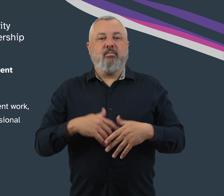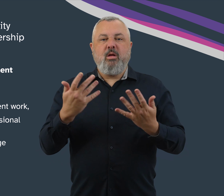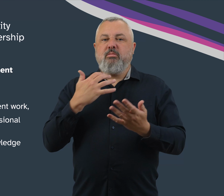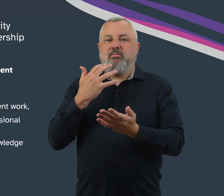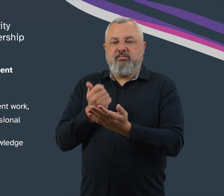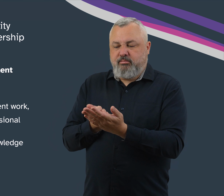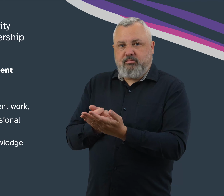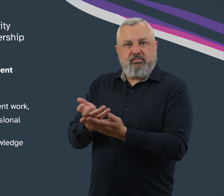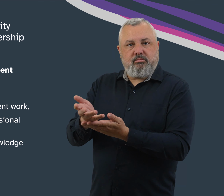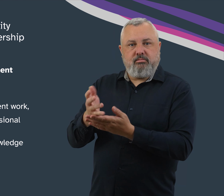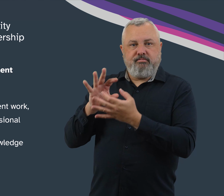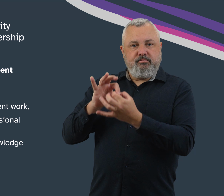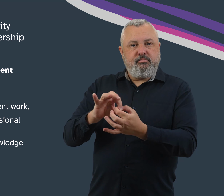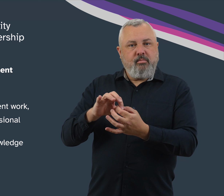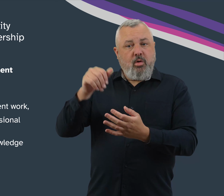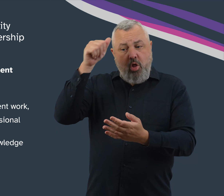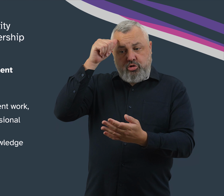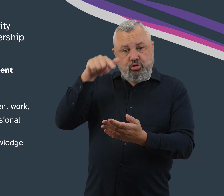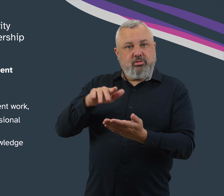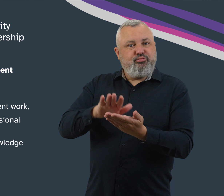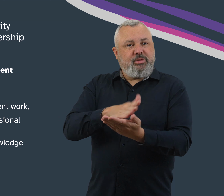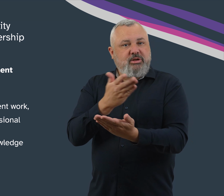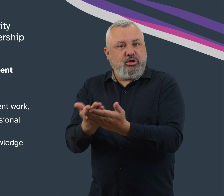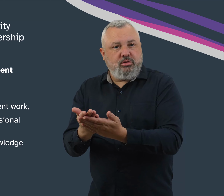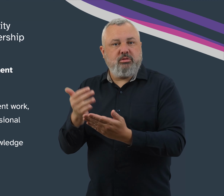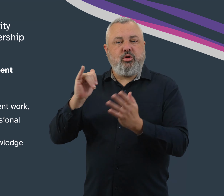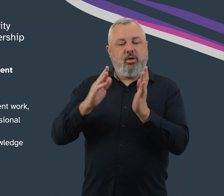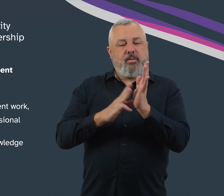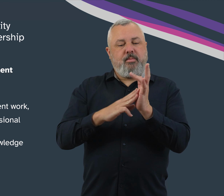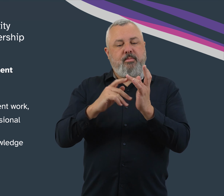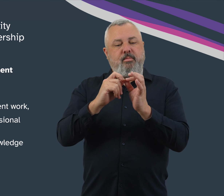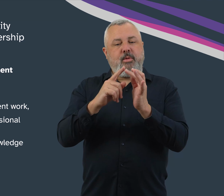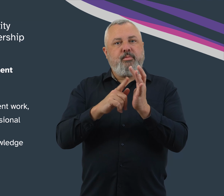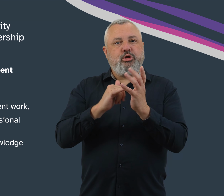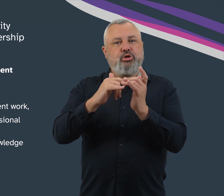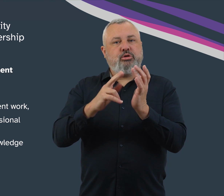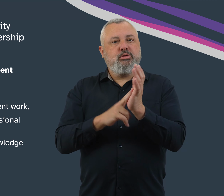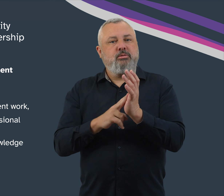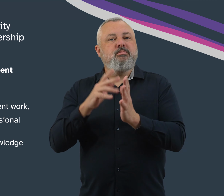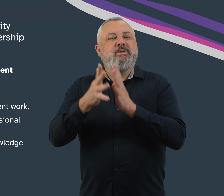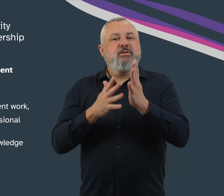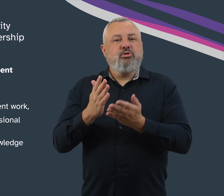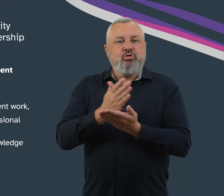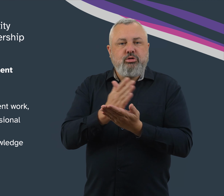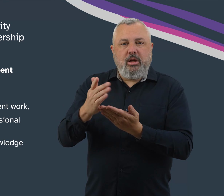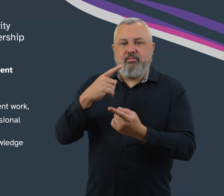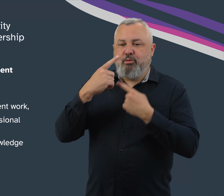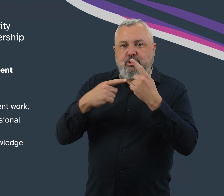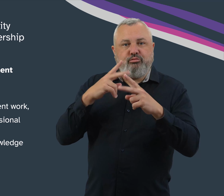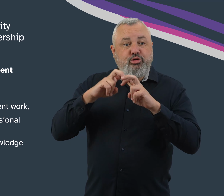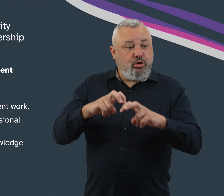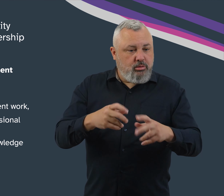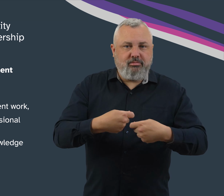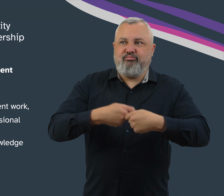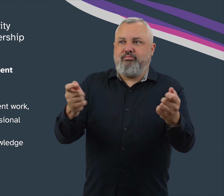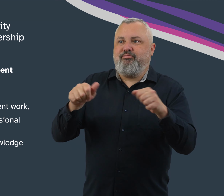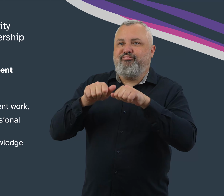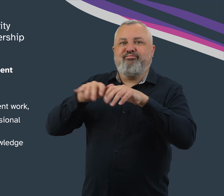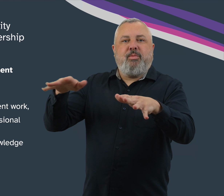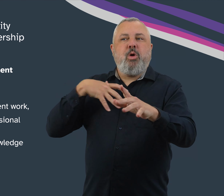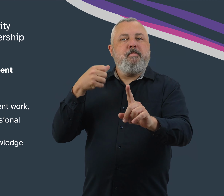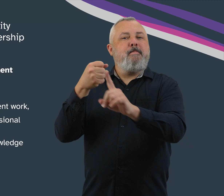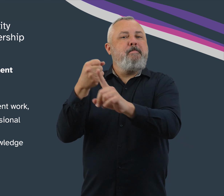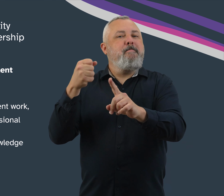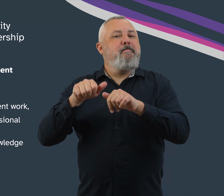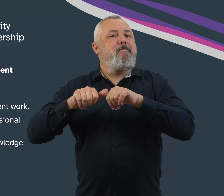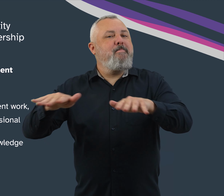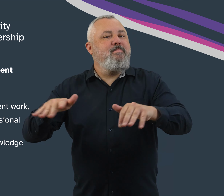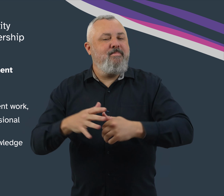knowledge translation or knowledge mobilisation costs,